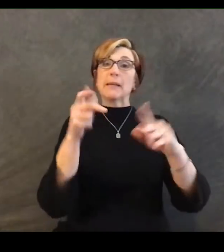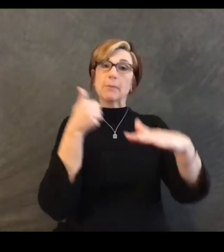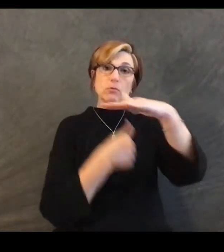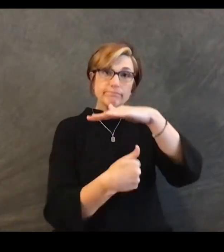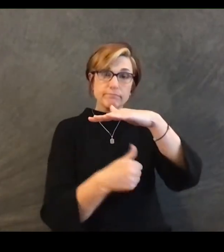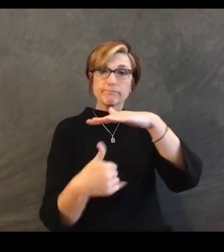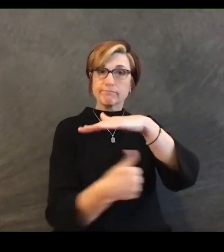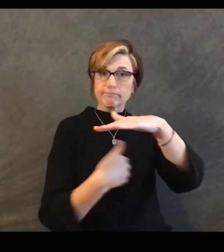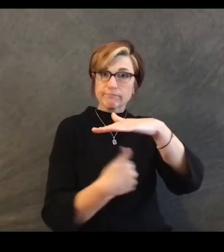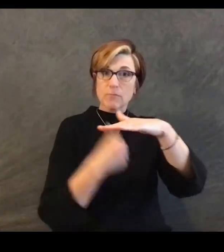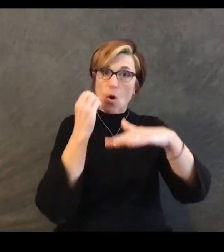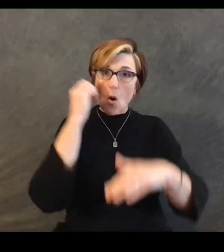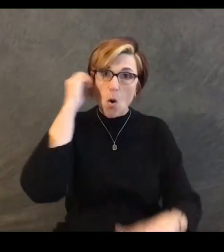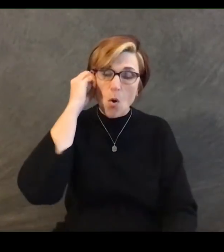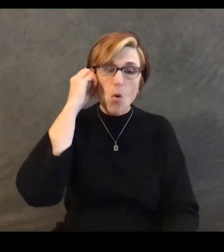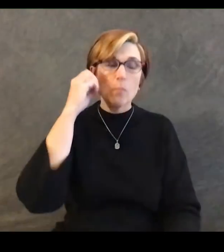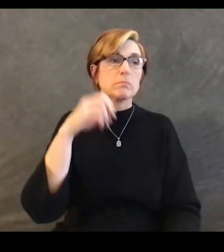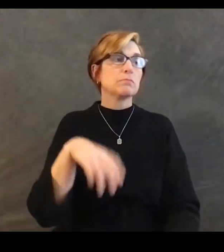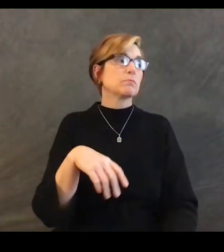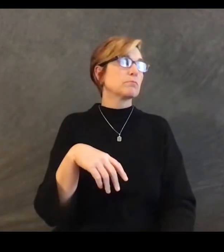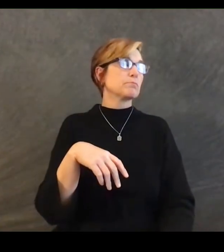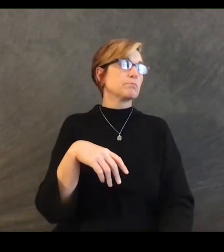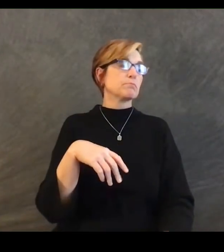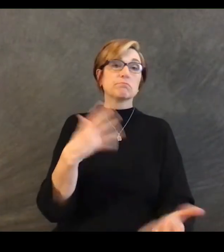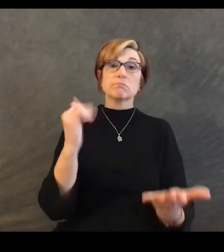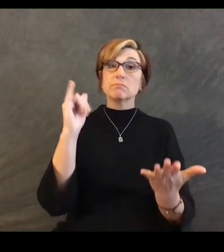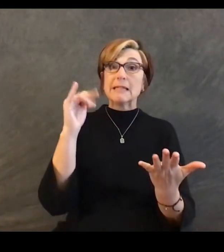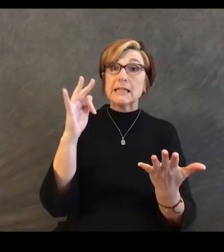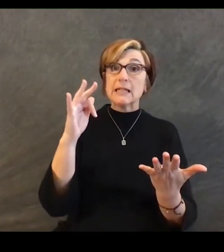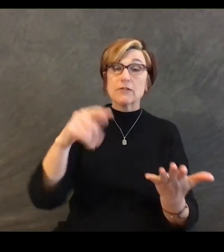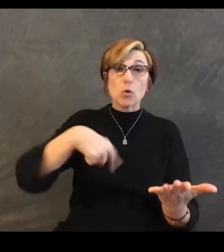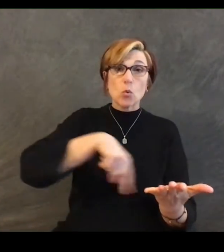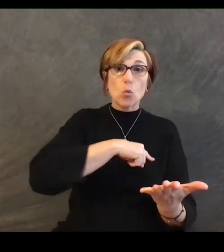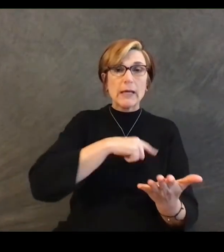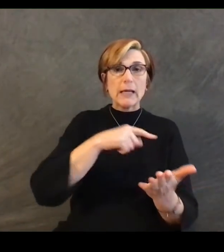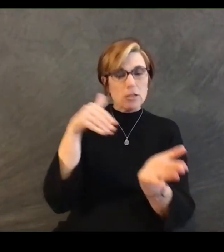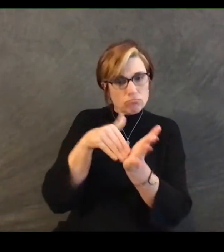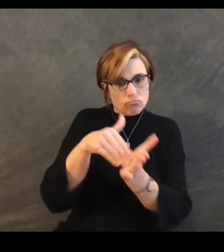would happen if people weren't careful every day to wash their hands and worry